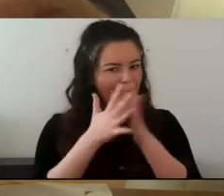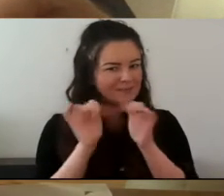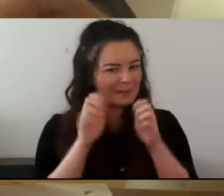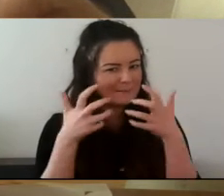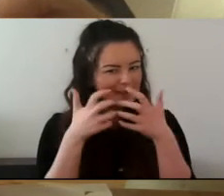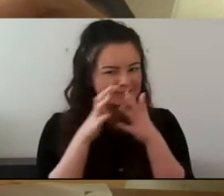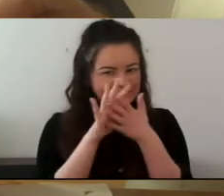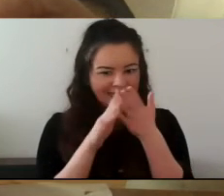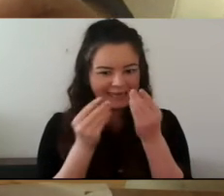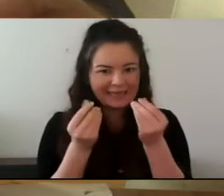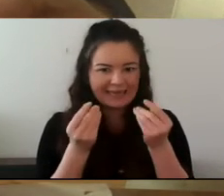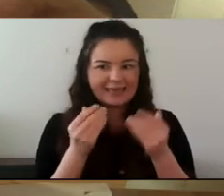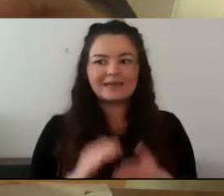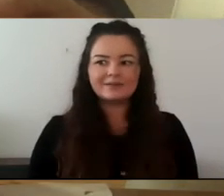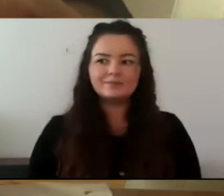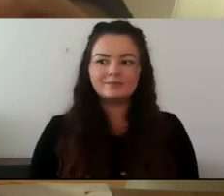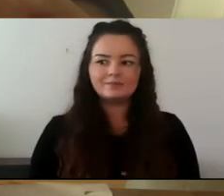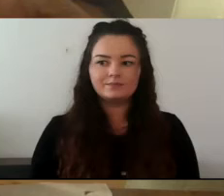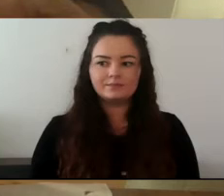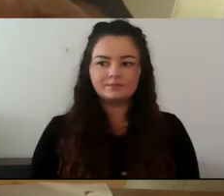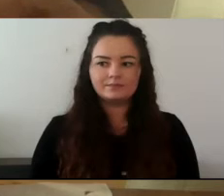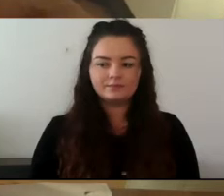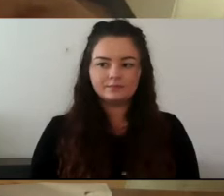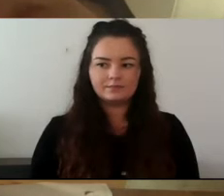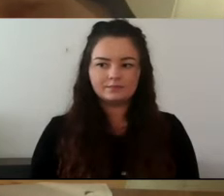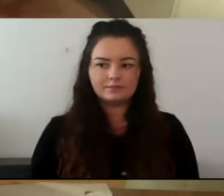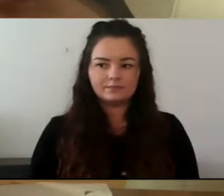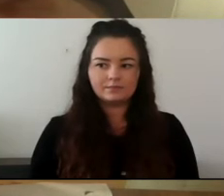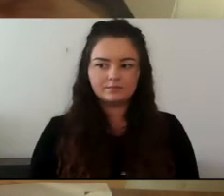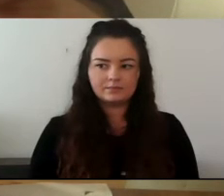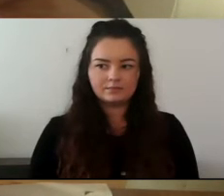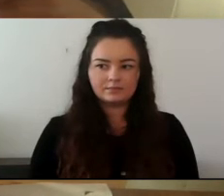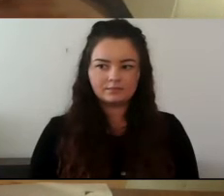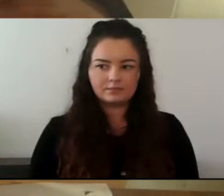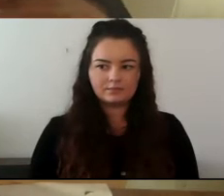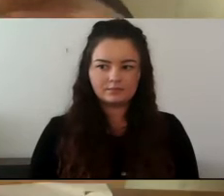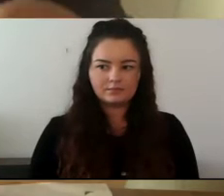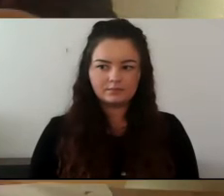it because we have to hold the letter by the edges and the paint comes to the edges so